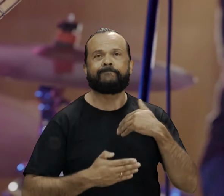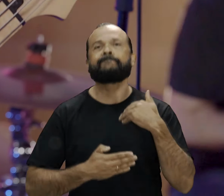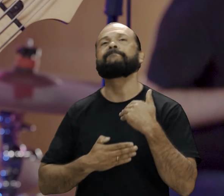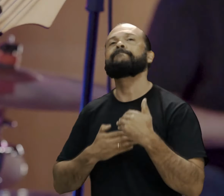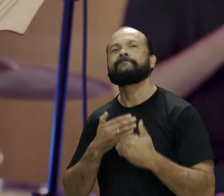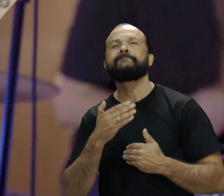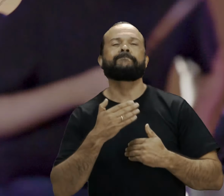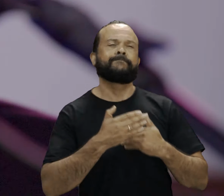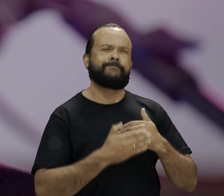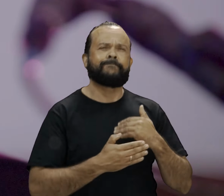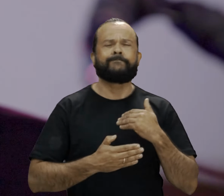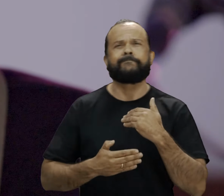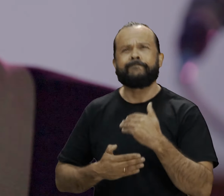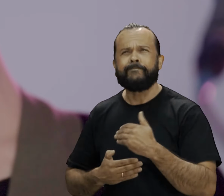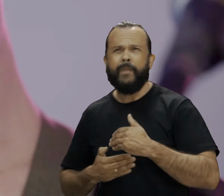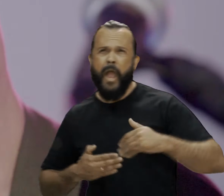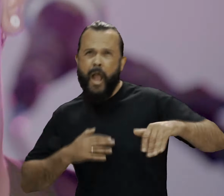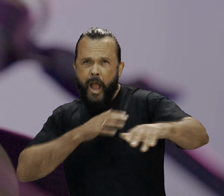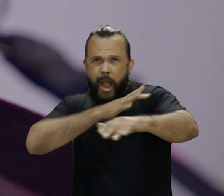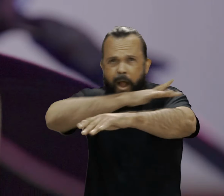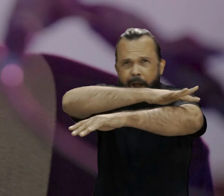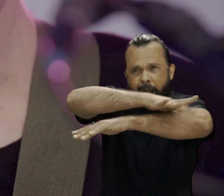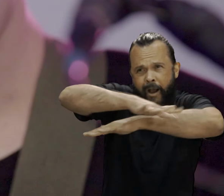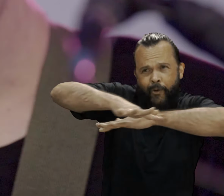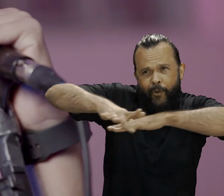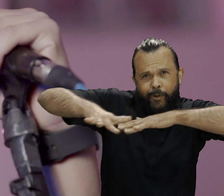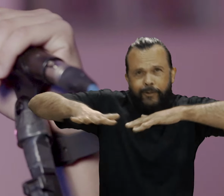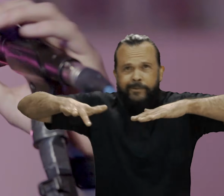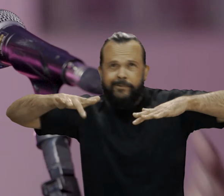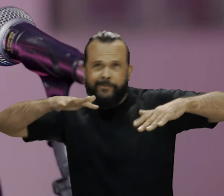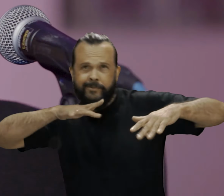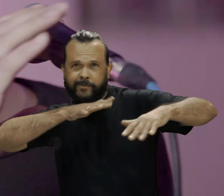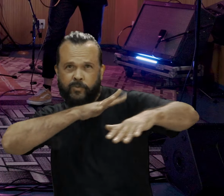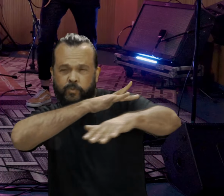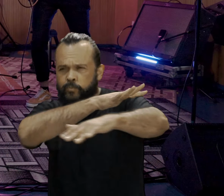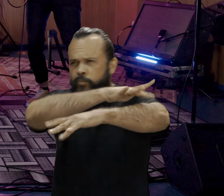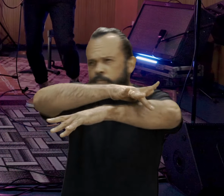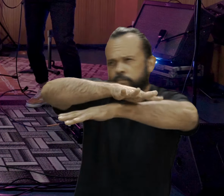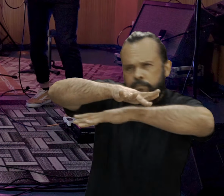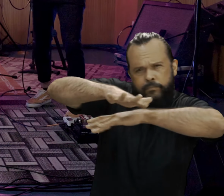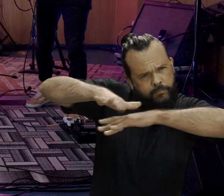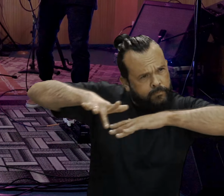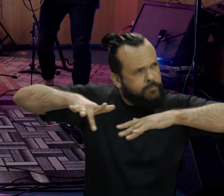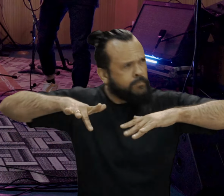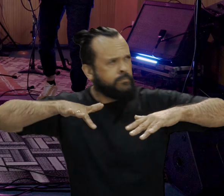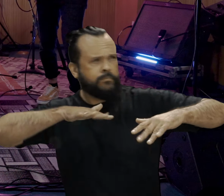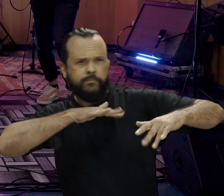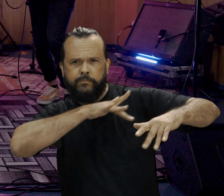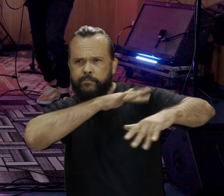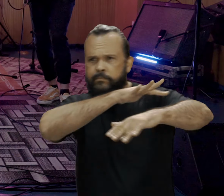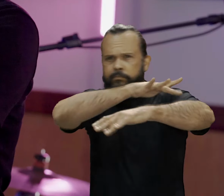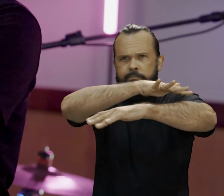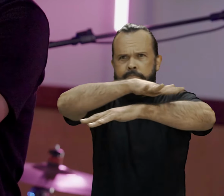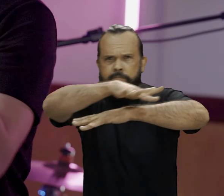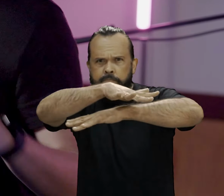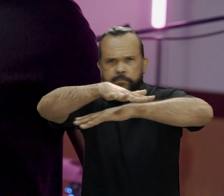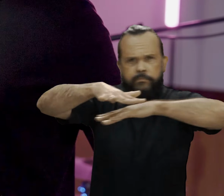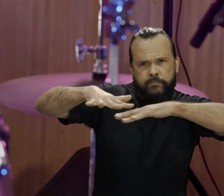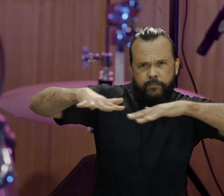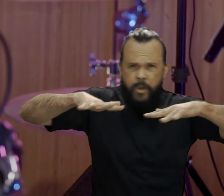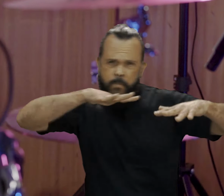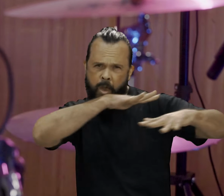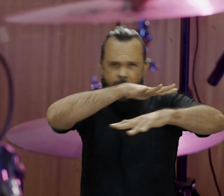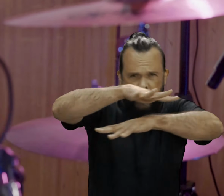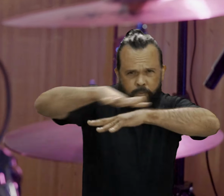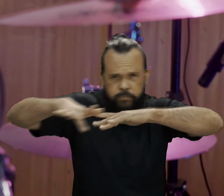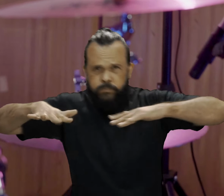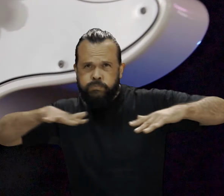I look around myself I watch every movement